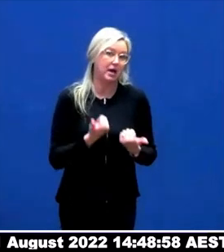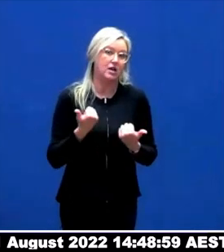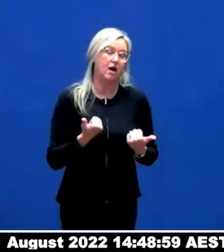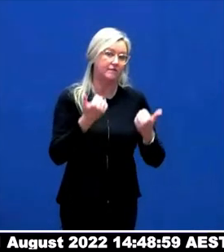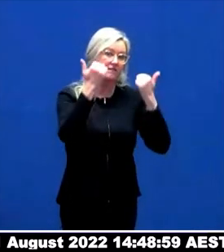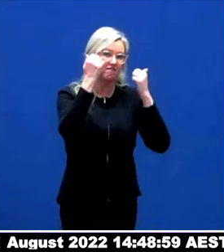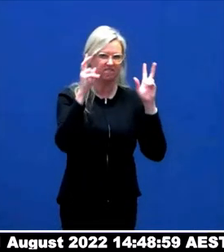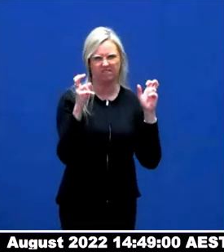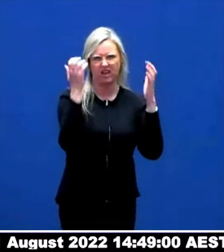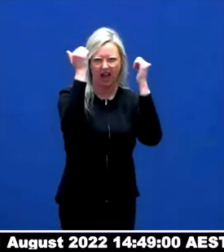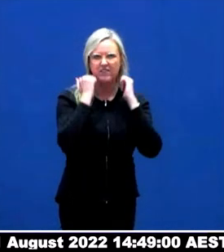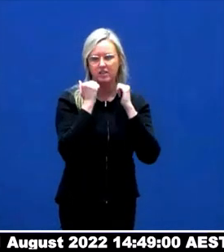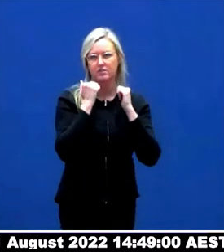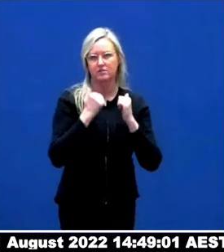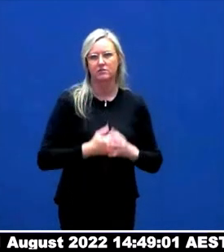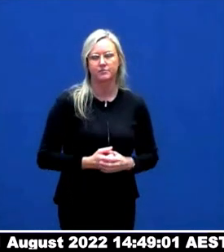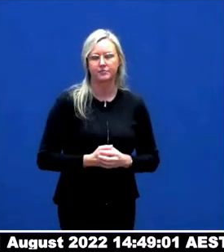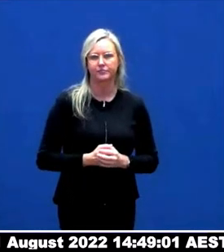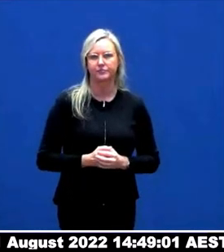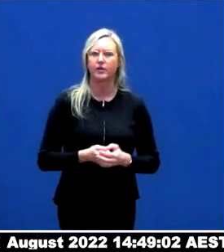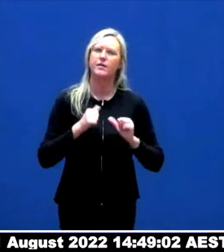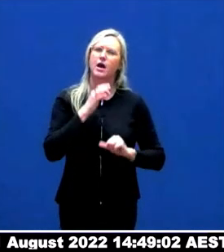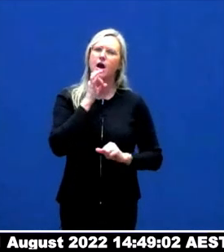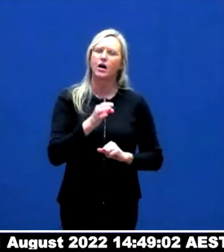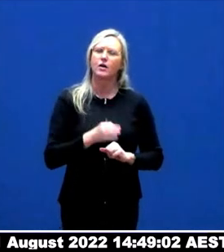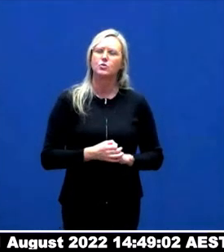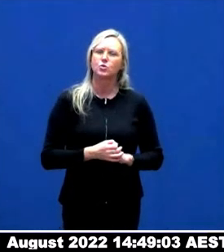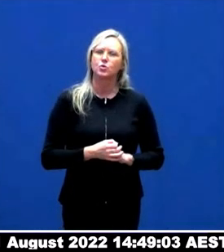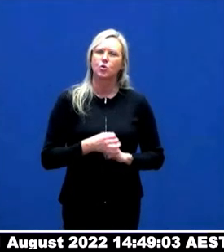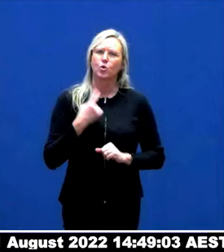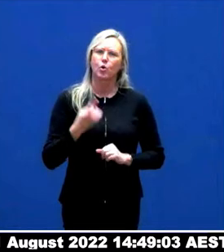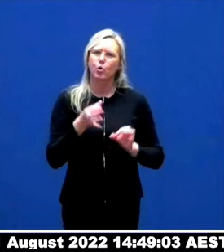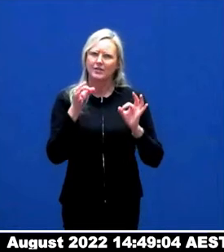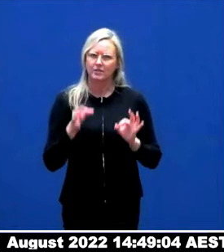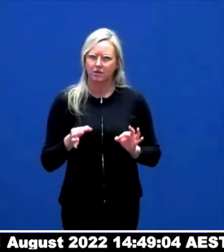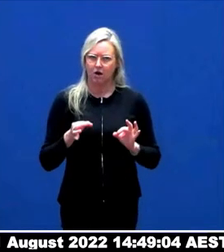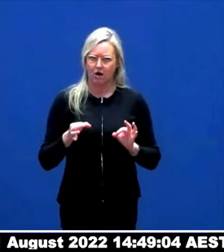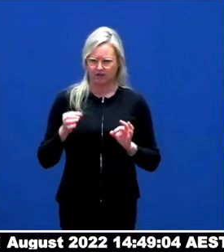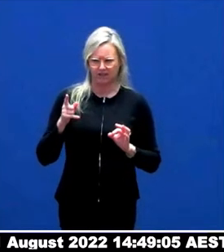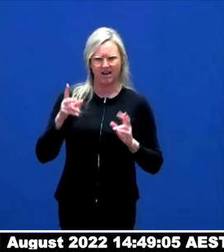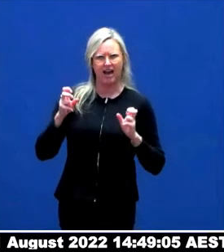And who decides whether the formal functional assessment is required or